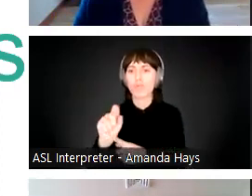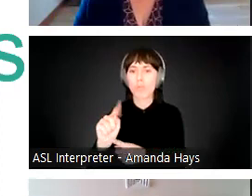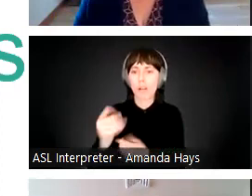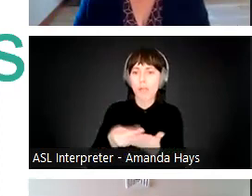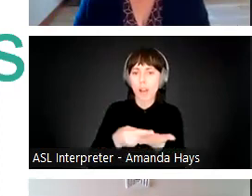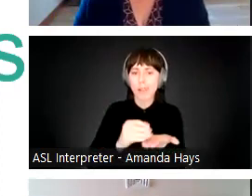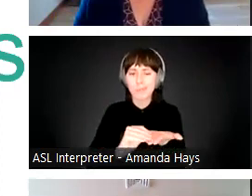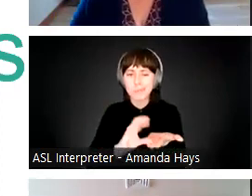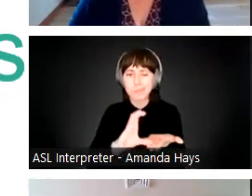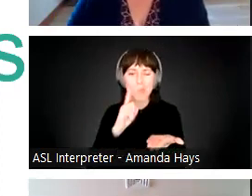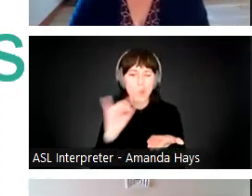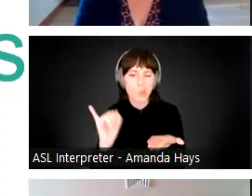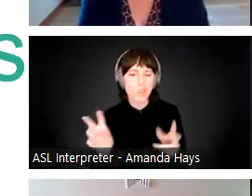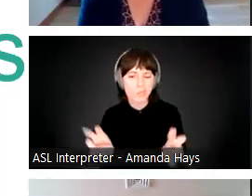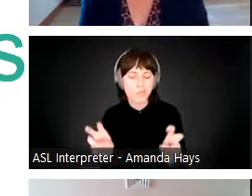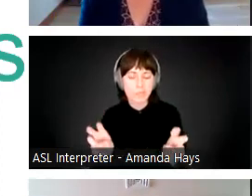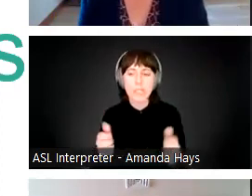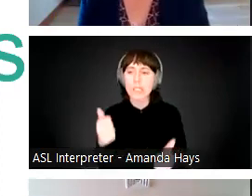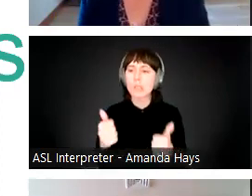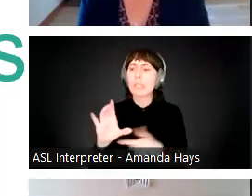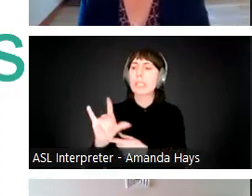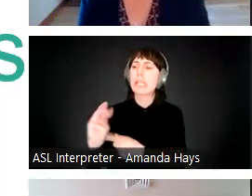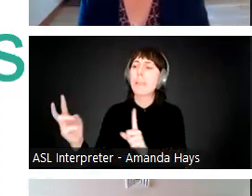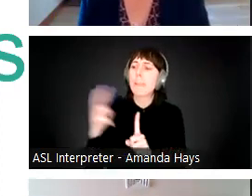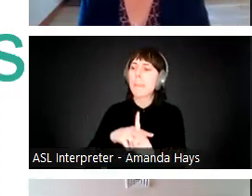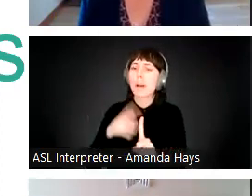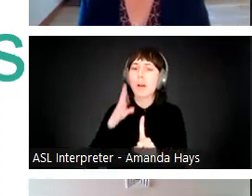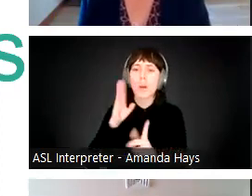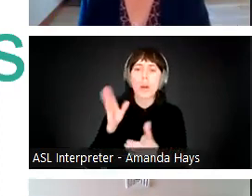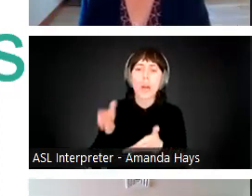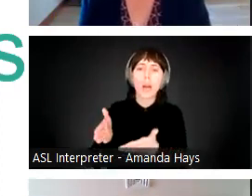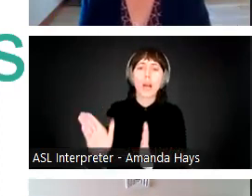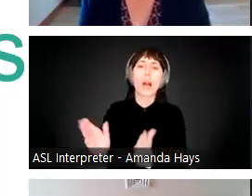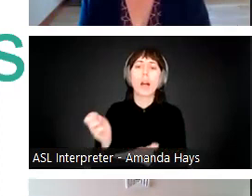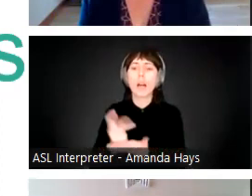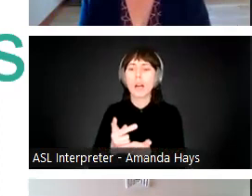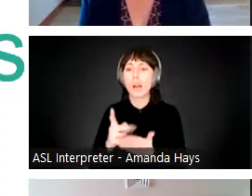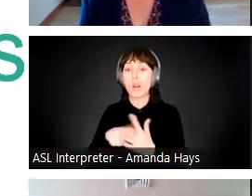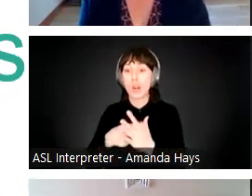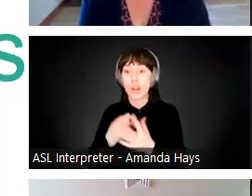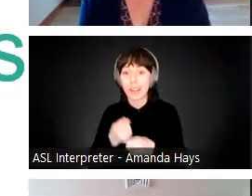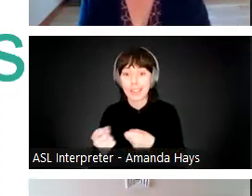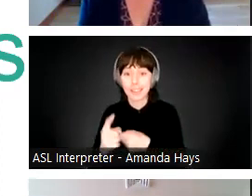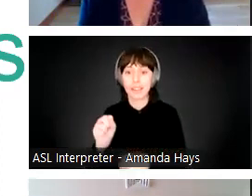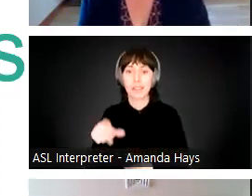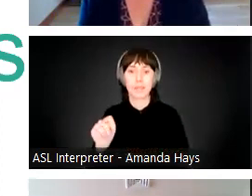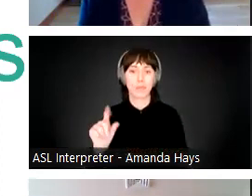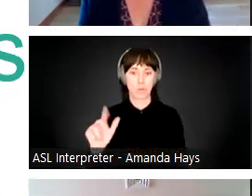claims are going to be allowed starting